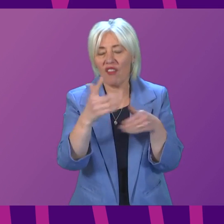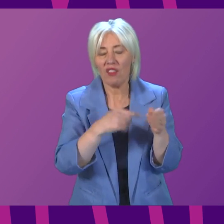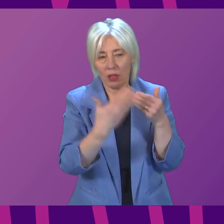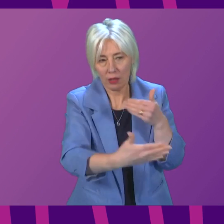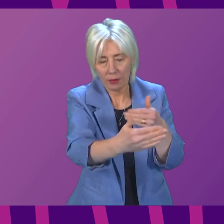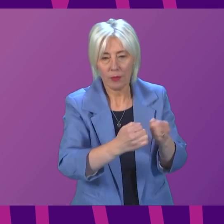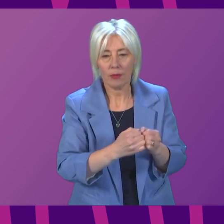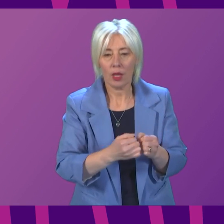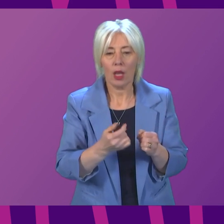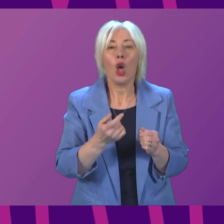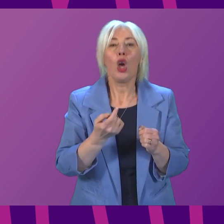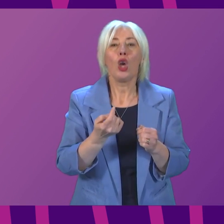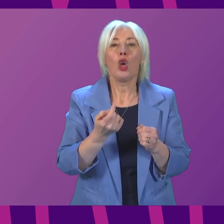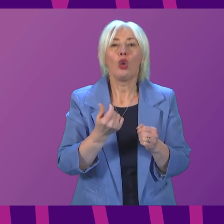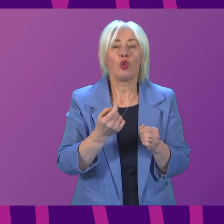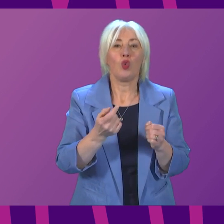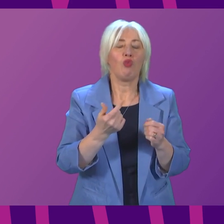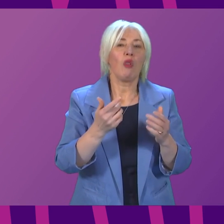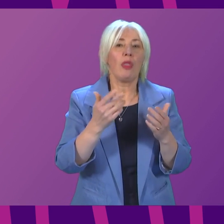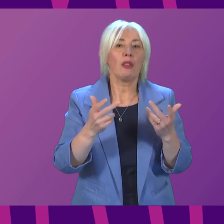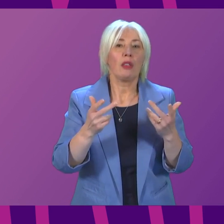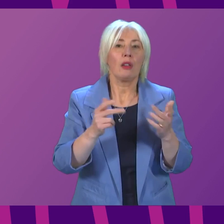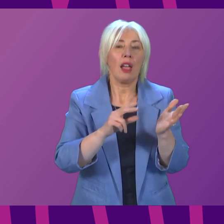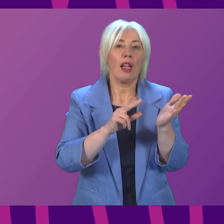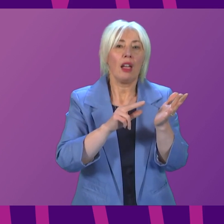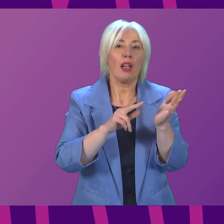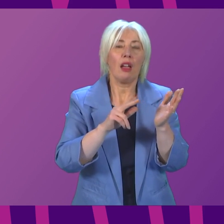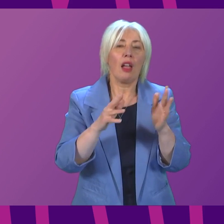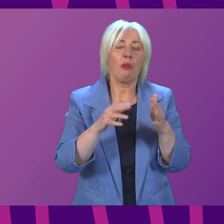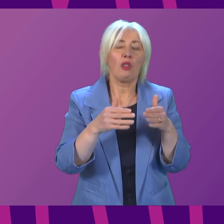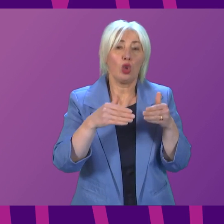The soon-to-be-deployed MV Loch Frisa is the most recent example of the Scottish Government’s